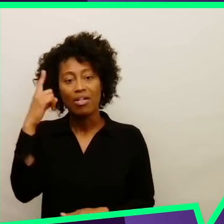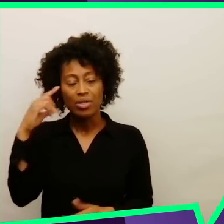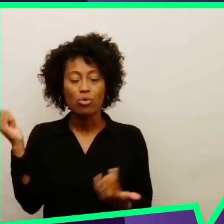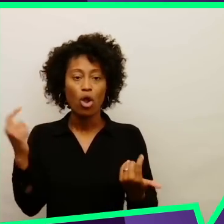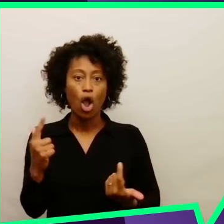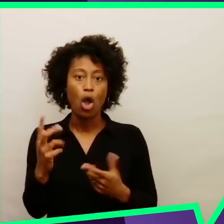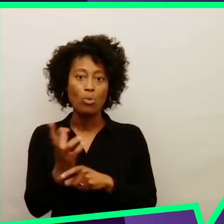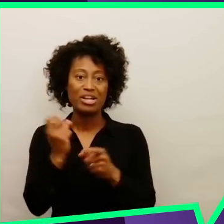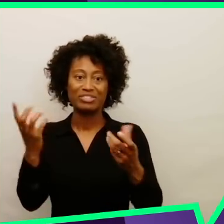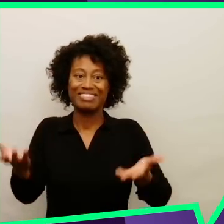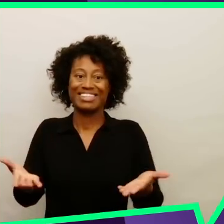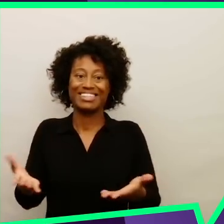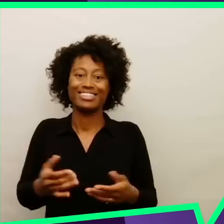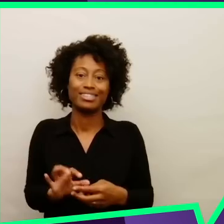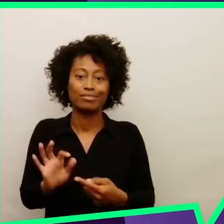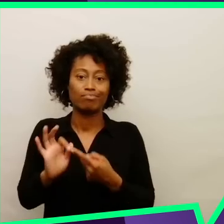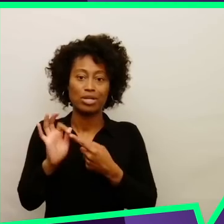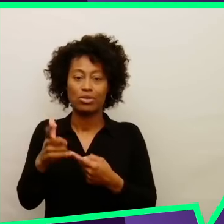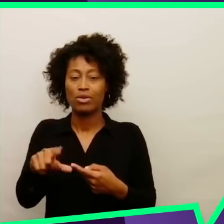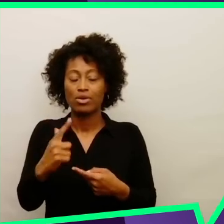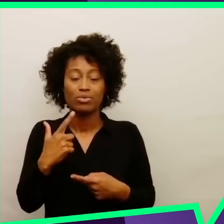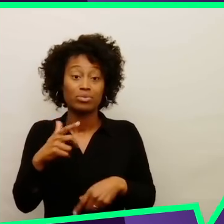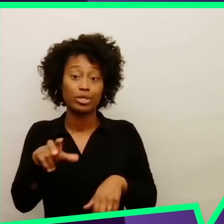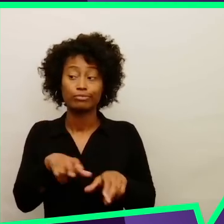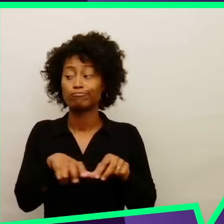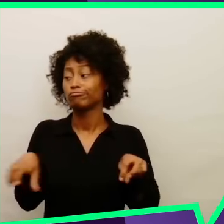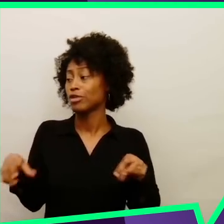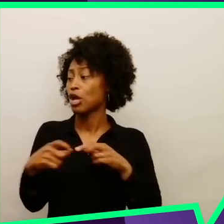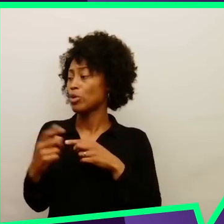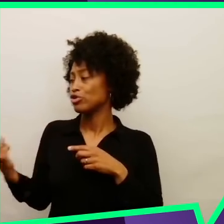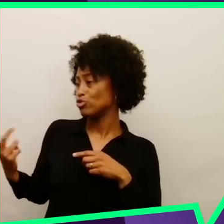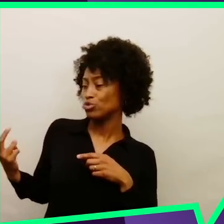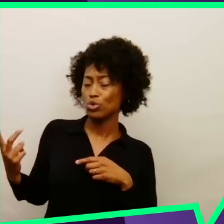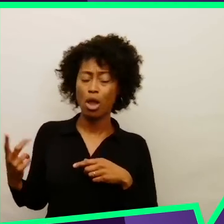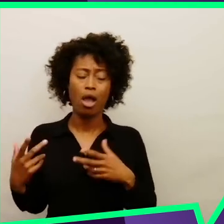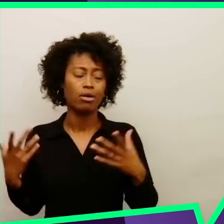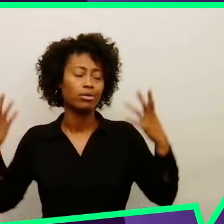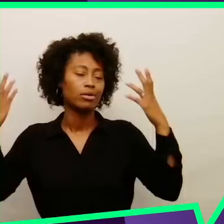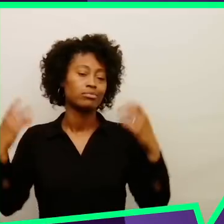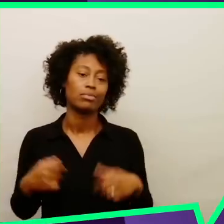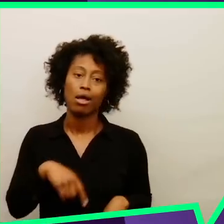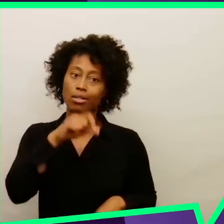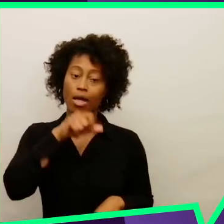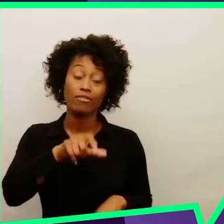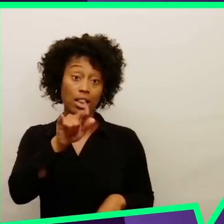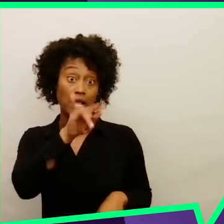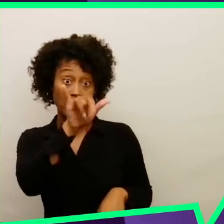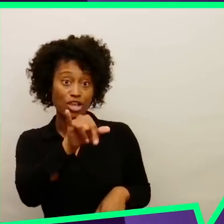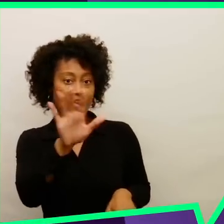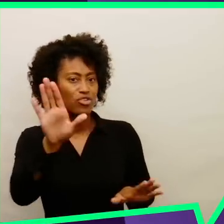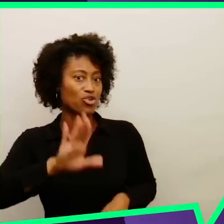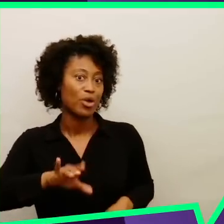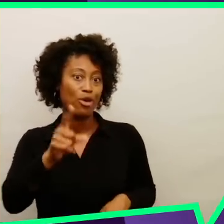especially those of us who get to be on the couch with you two fine people. Lily, you had some great one-liners today